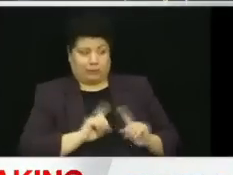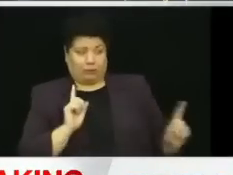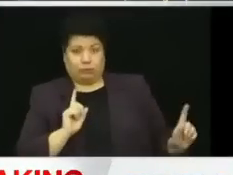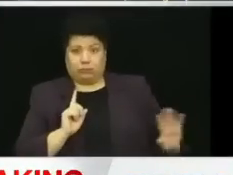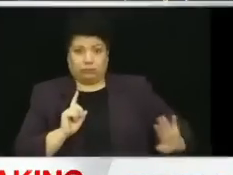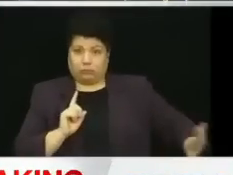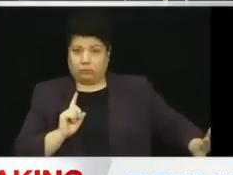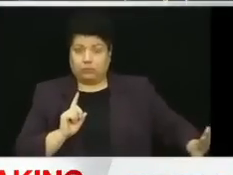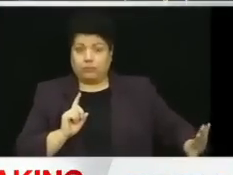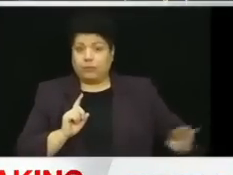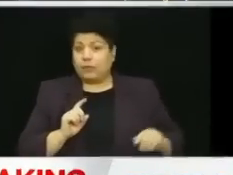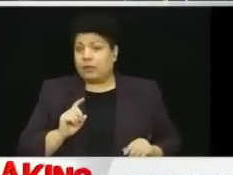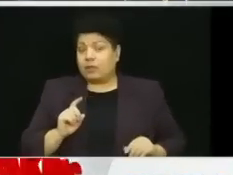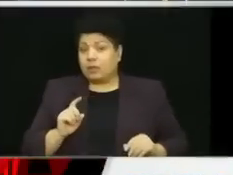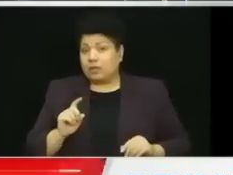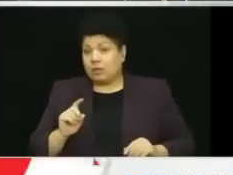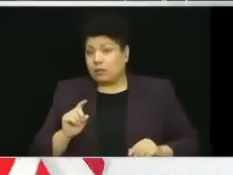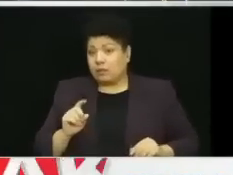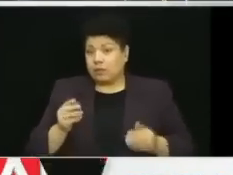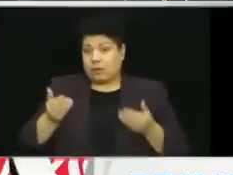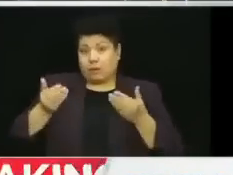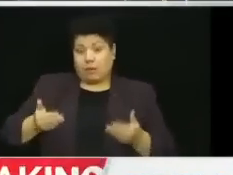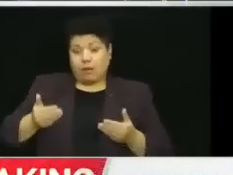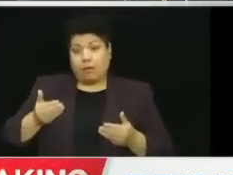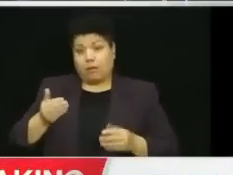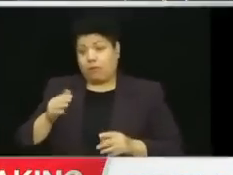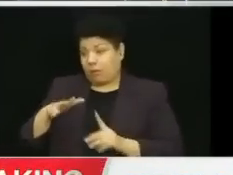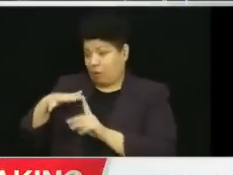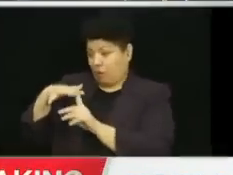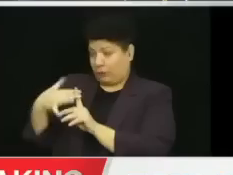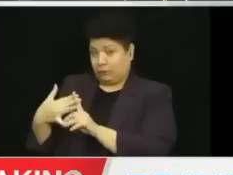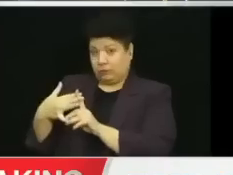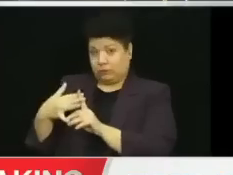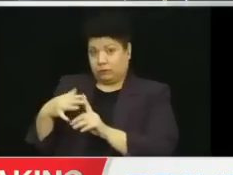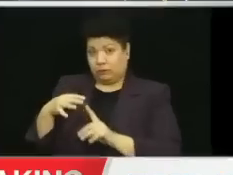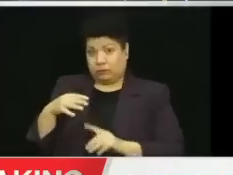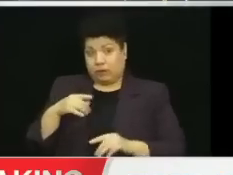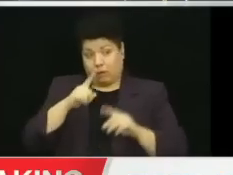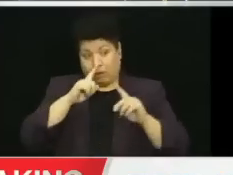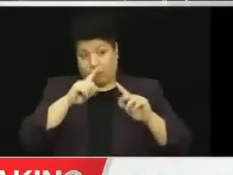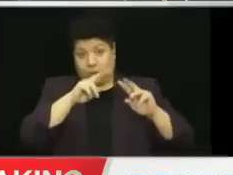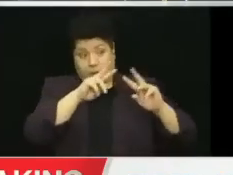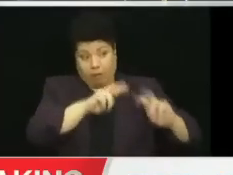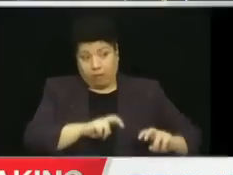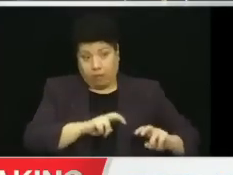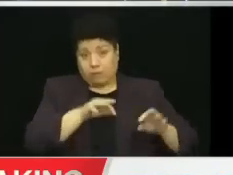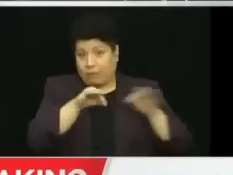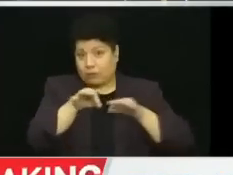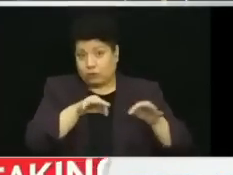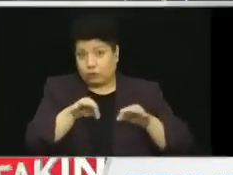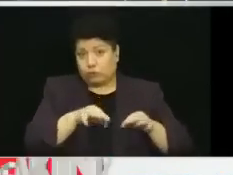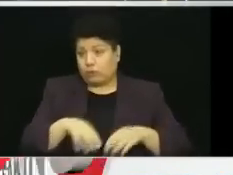WELL PRESCRIBED SO THAT CSIS CAN